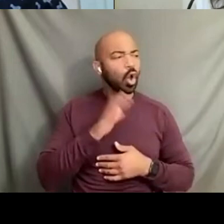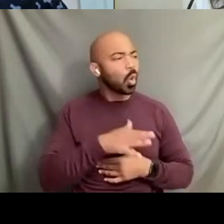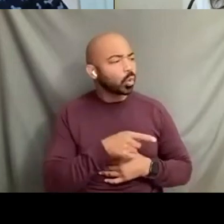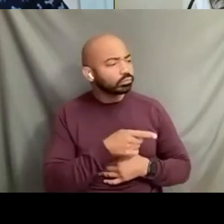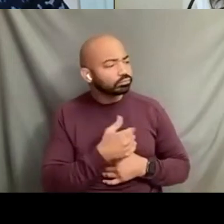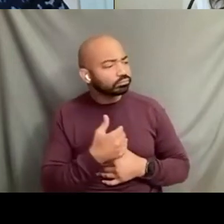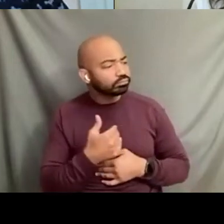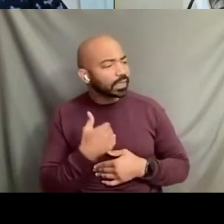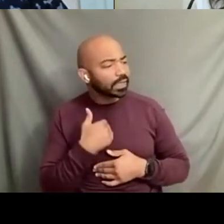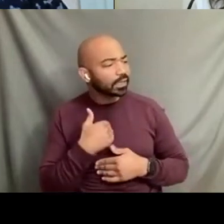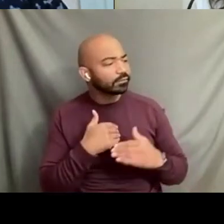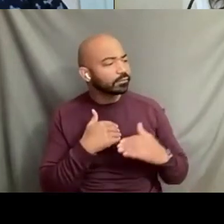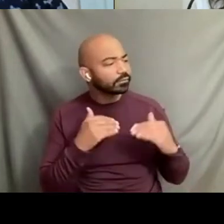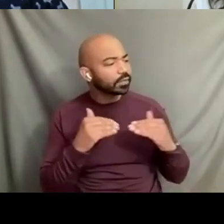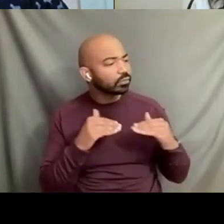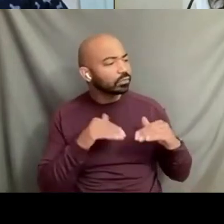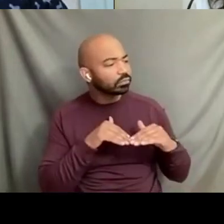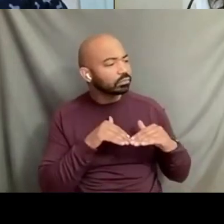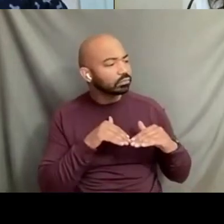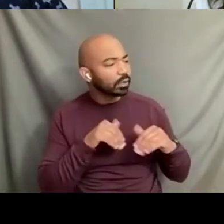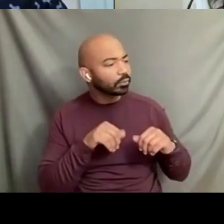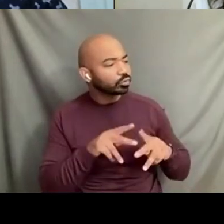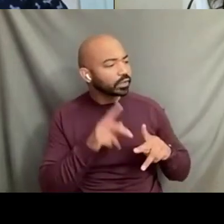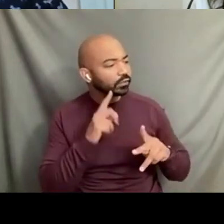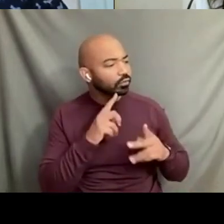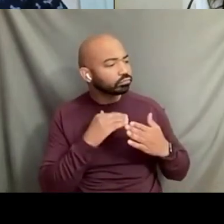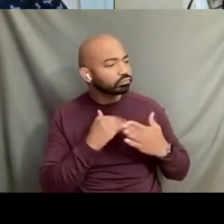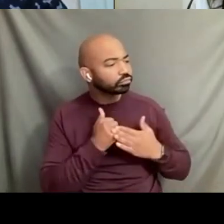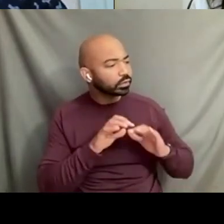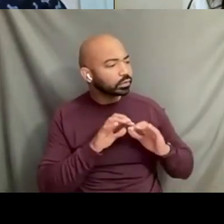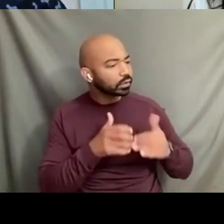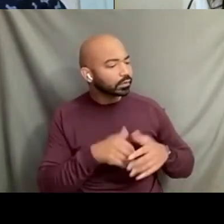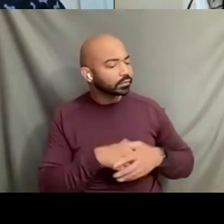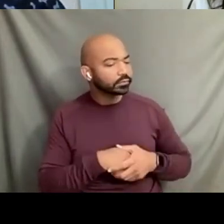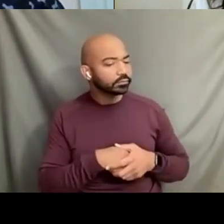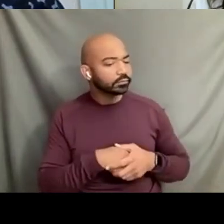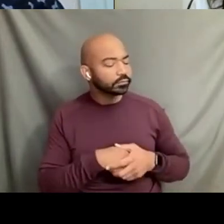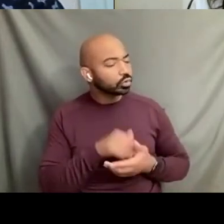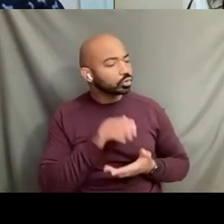classes like others, have equal access to school resources, campus services,